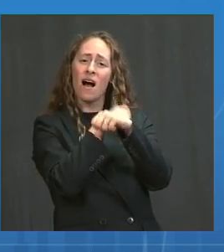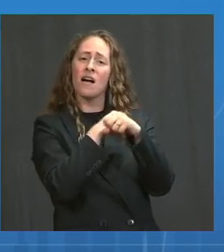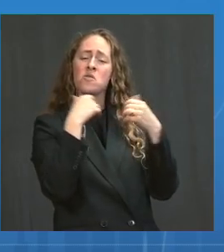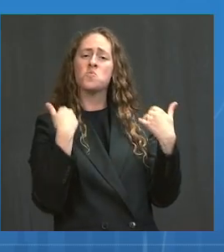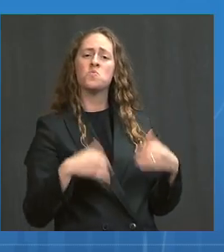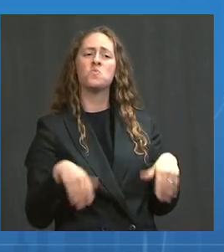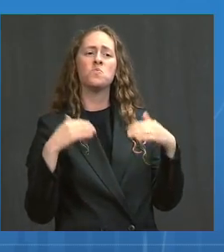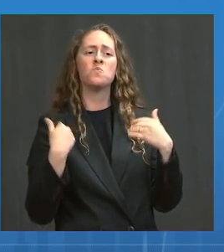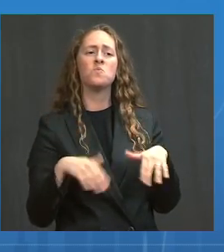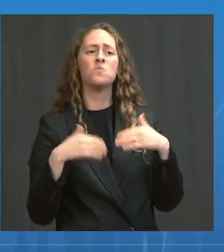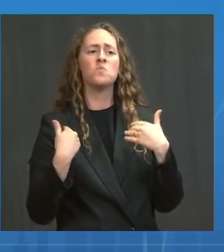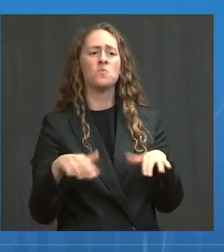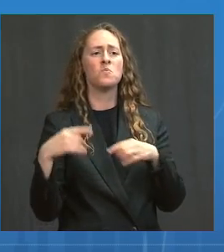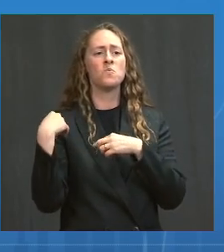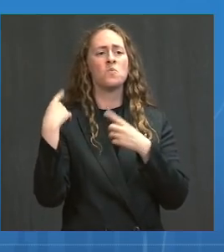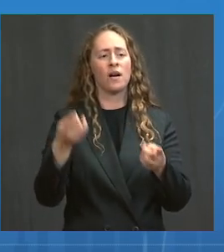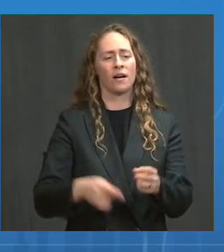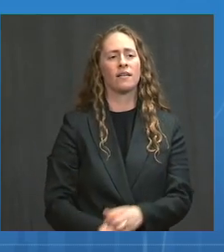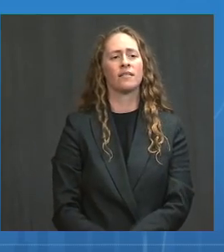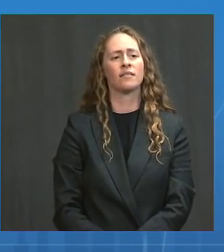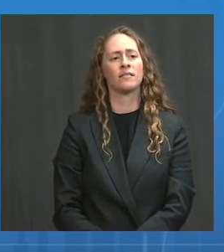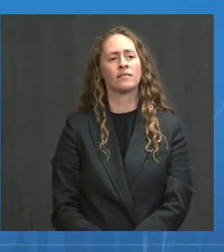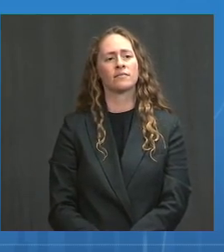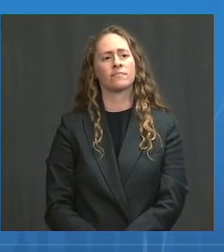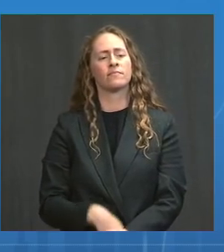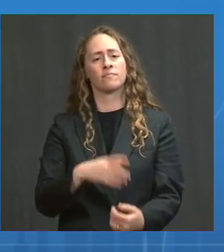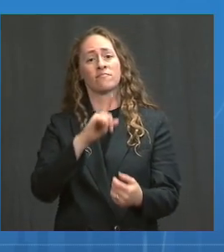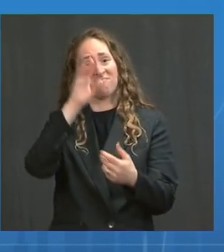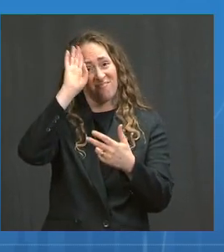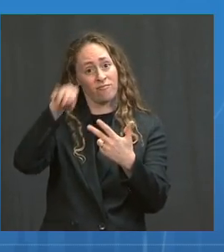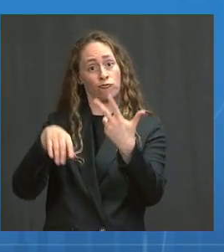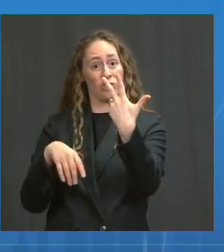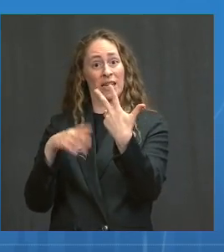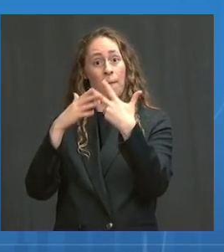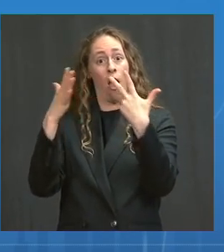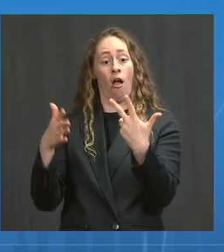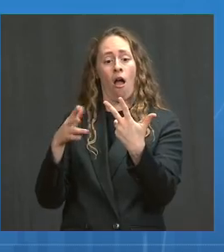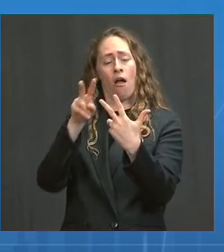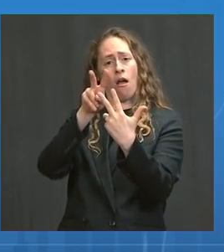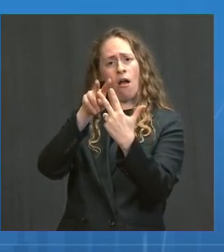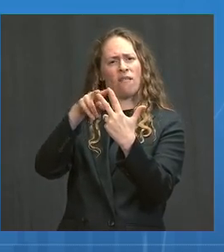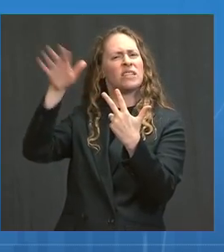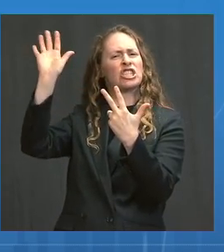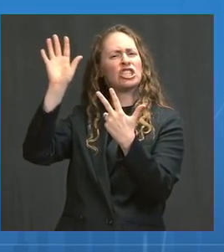with at least one shot. And directly because of this work, deaths and hospitalizations